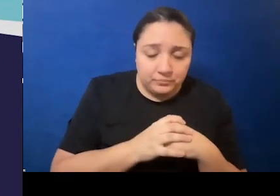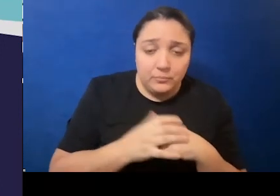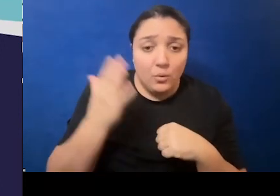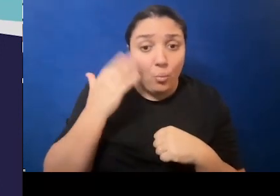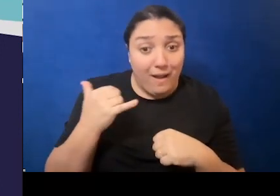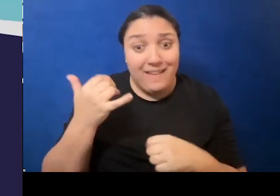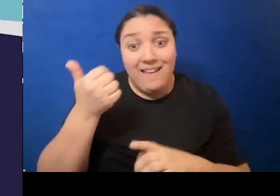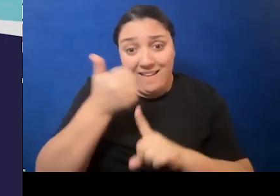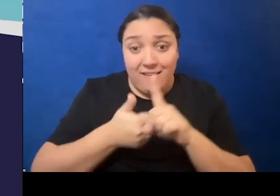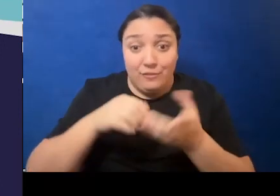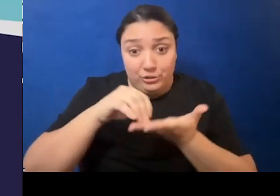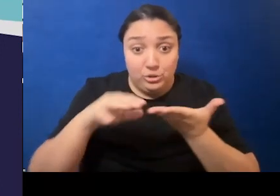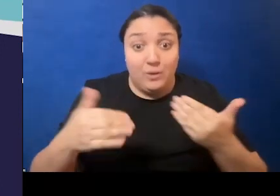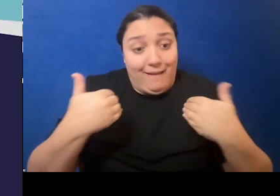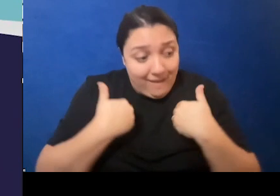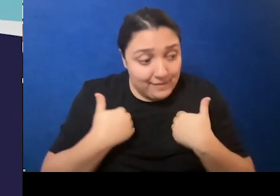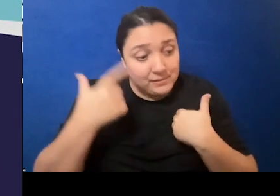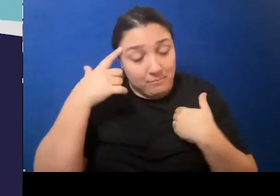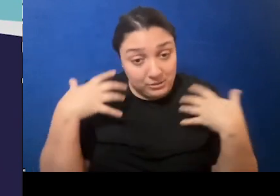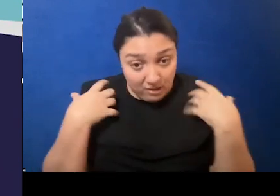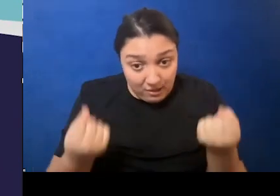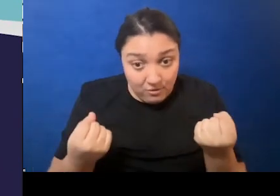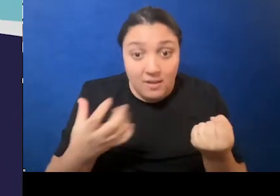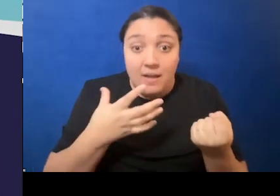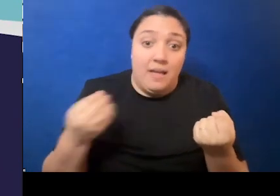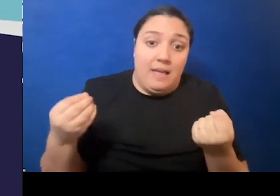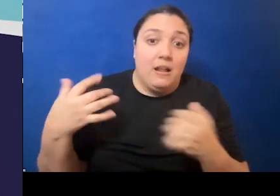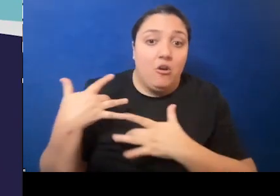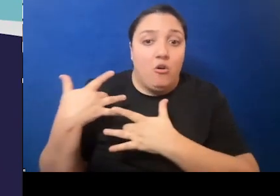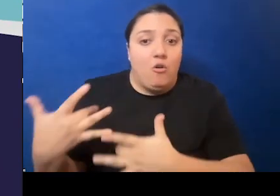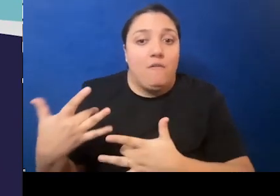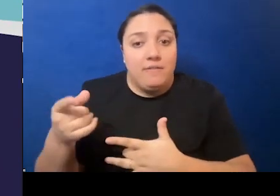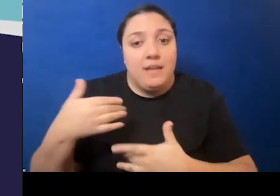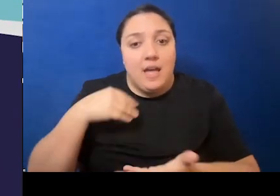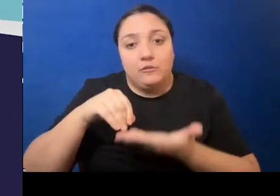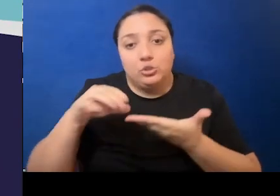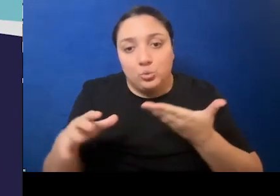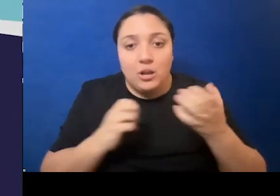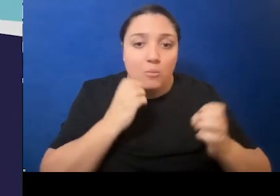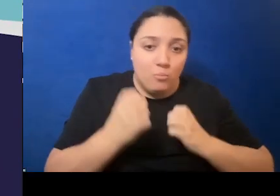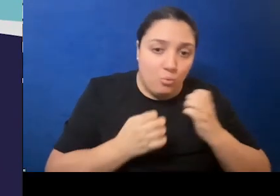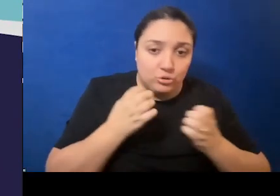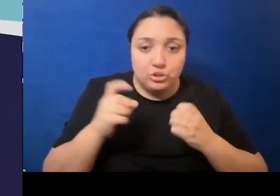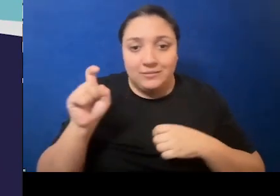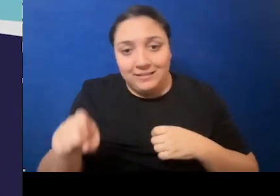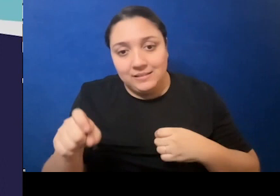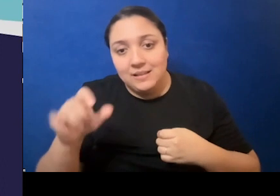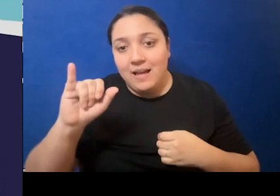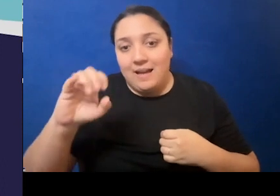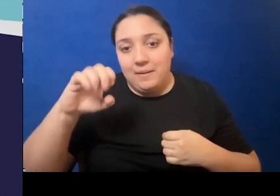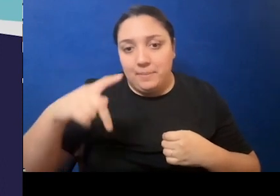HEALTH AND OFTEN STUDENTS DO HAVE SOCIAL EMOTIONAL NEEDS THAT ARE NOT ADDRESSED.